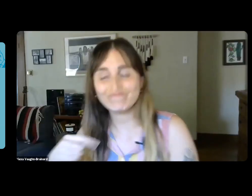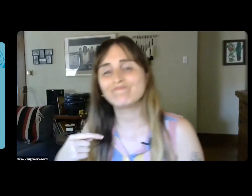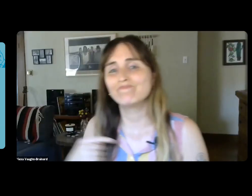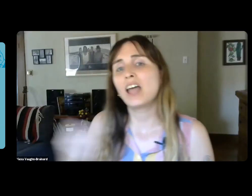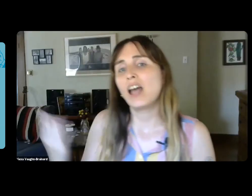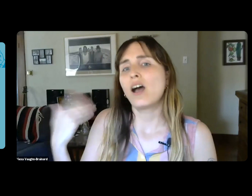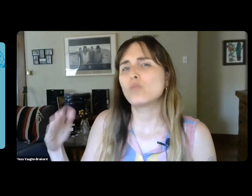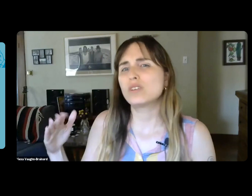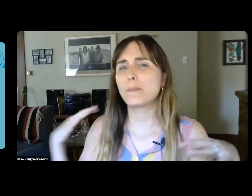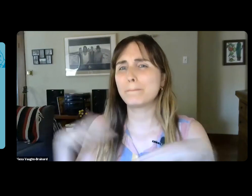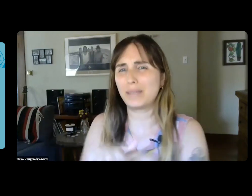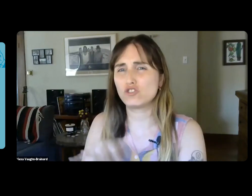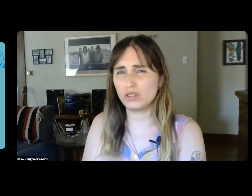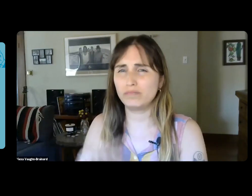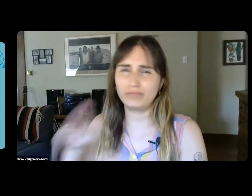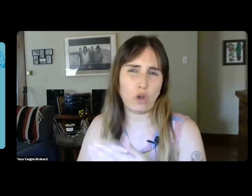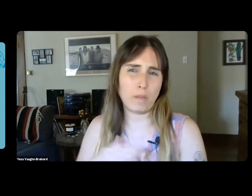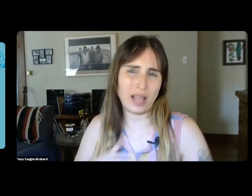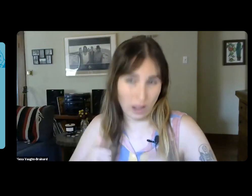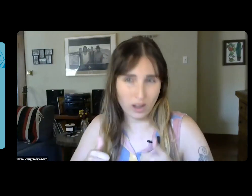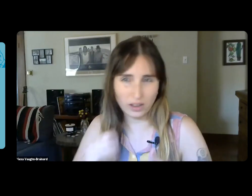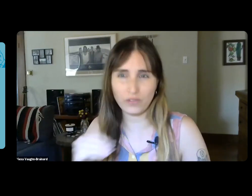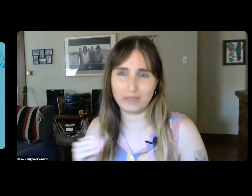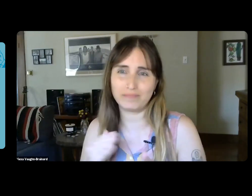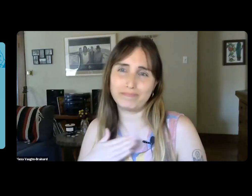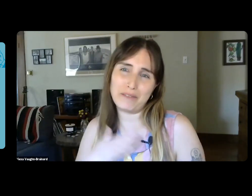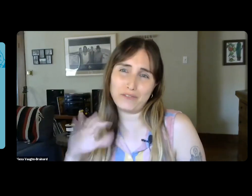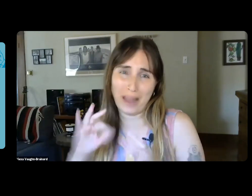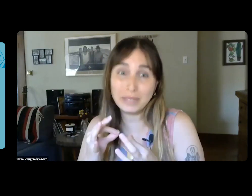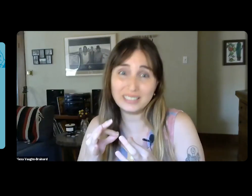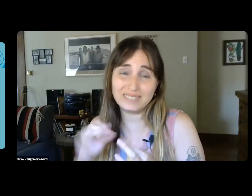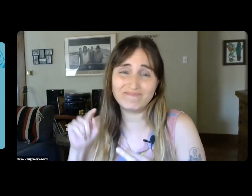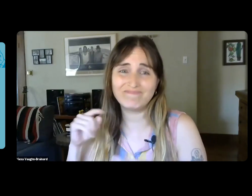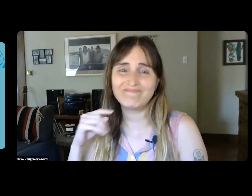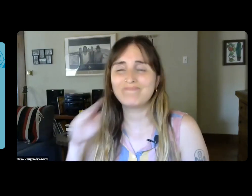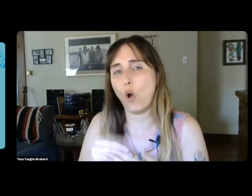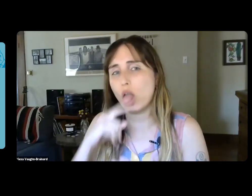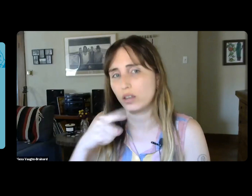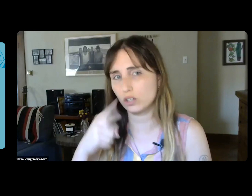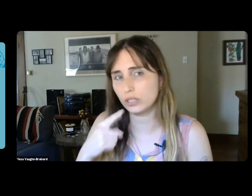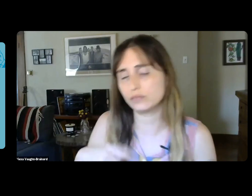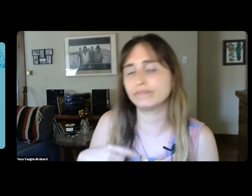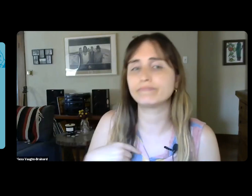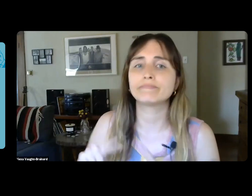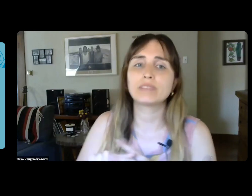It's really applying landscape architecture to spaces that the deaf inhabit.